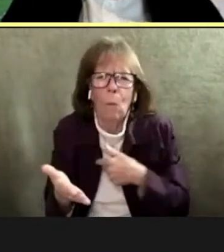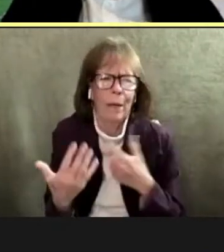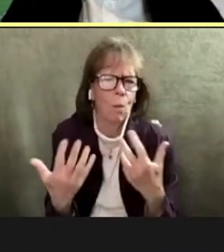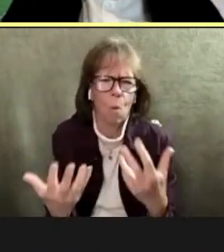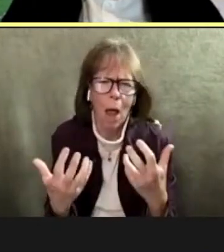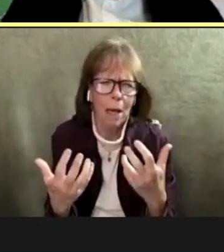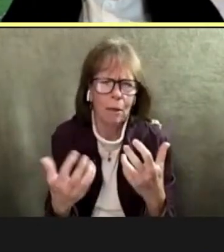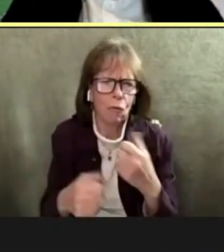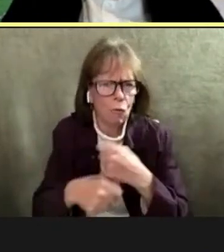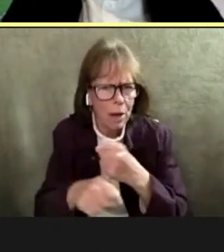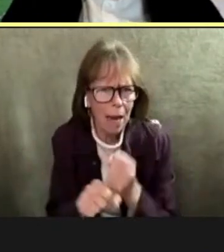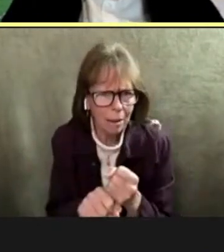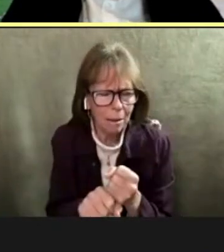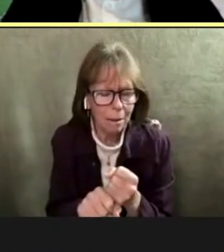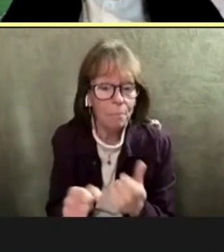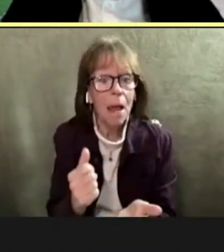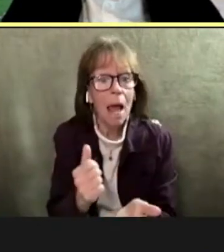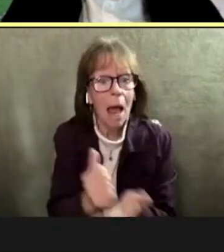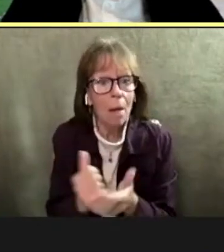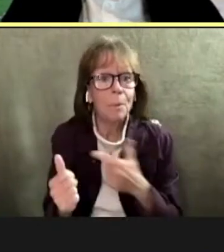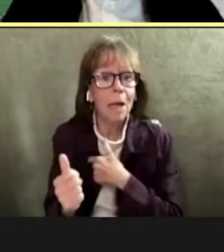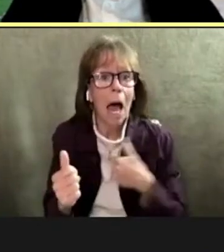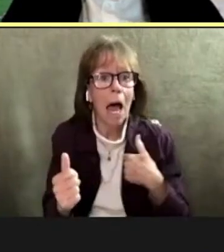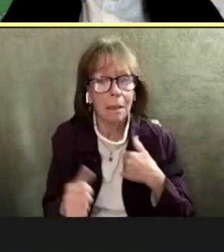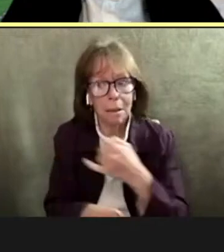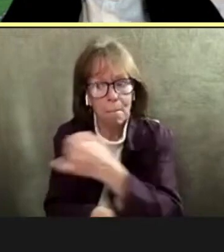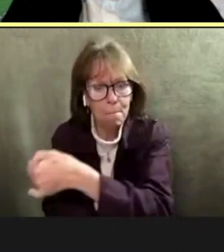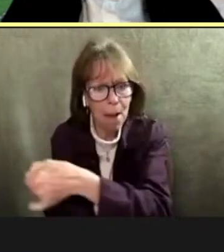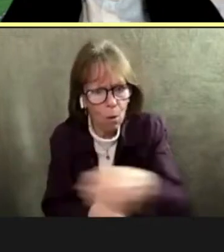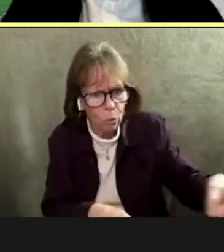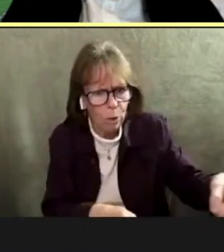And has helped us draw some boundaries about what we don't want to do.